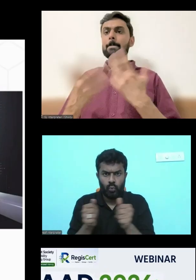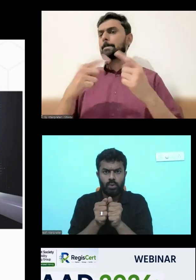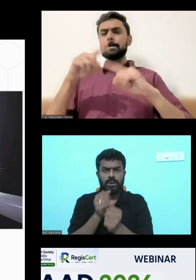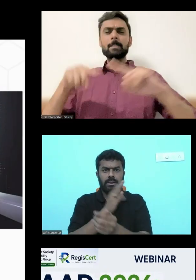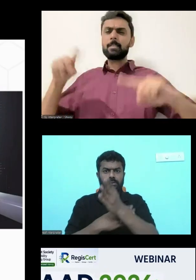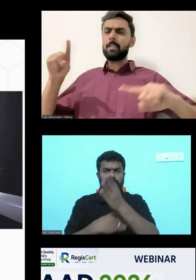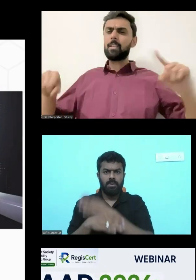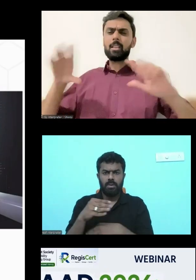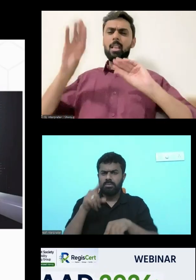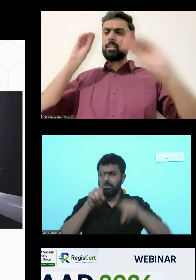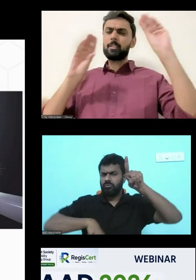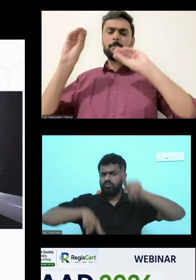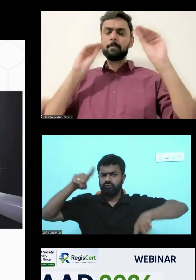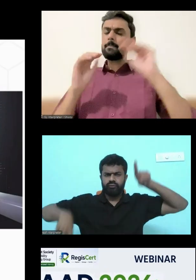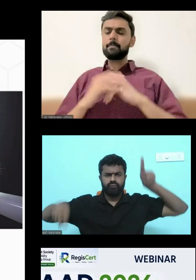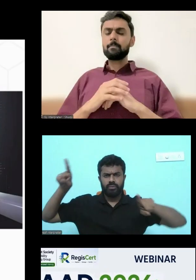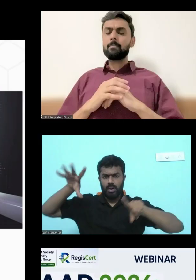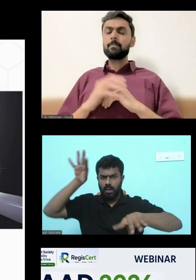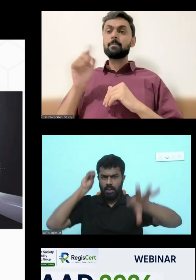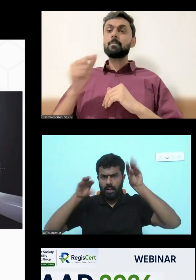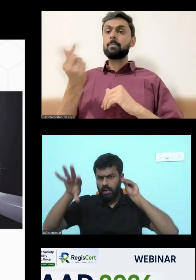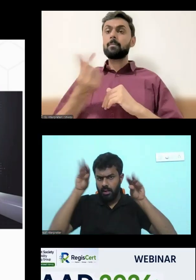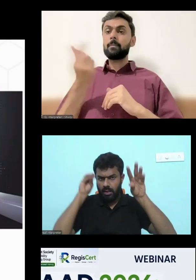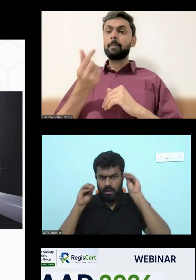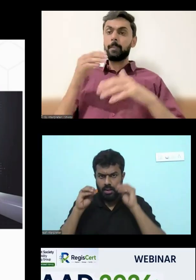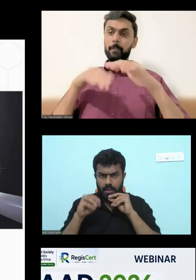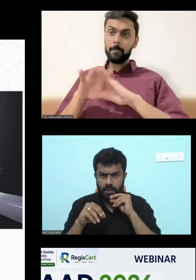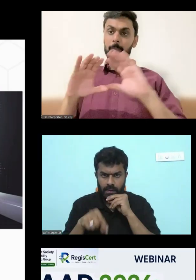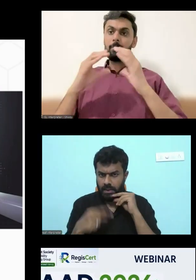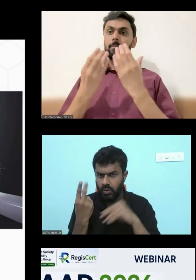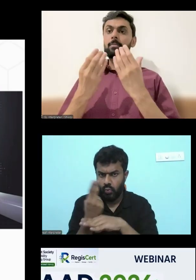It is used in the classroom to make accessible to all.